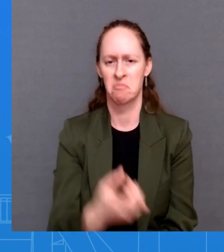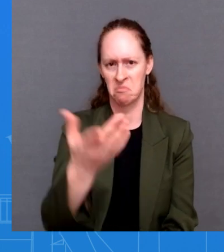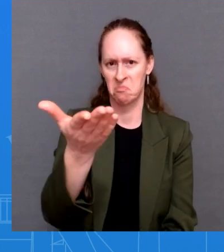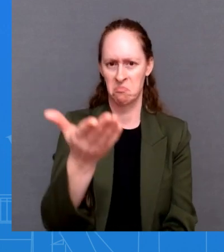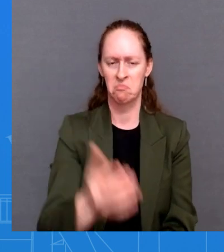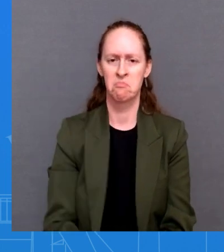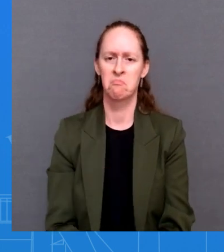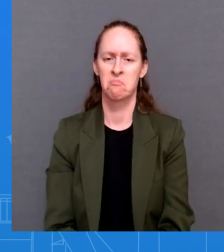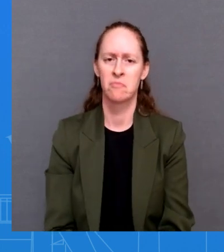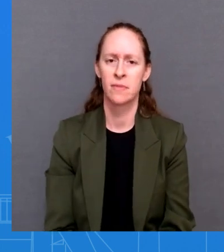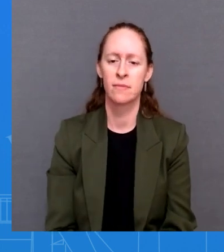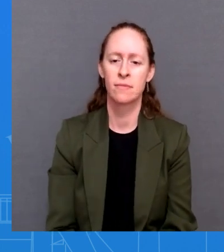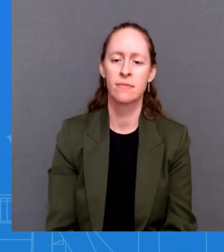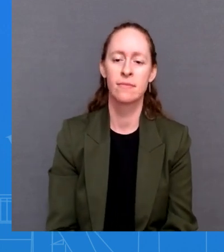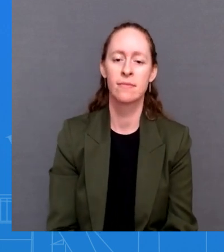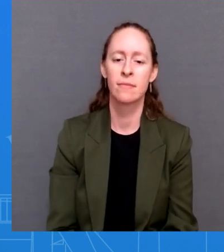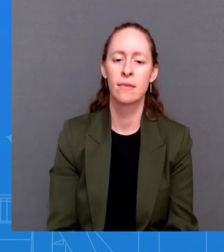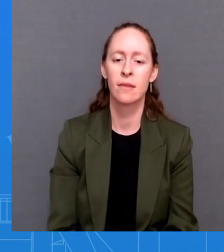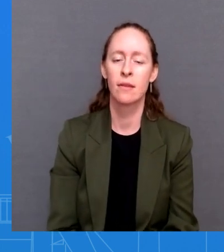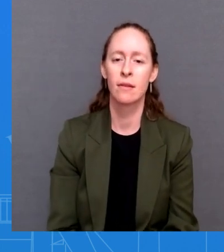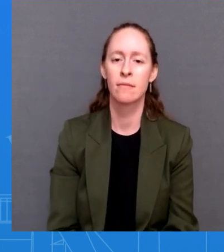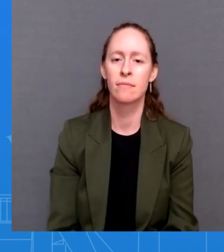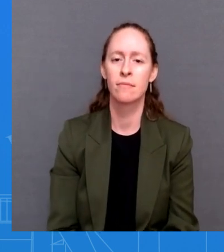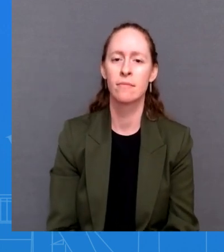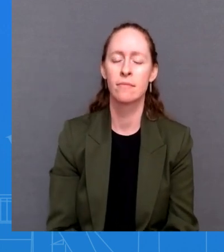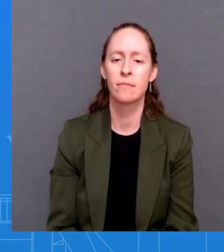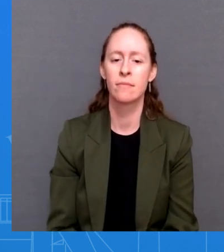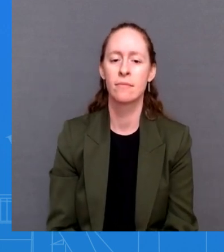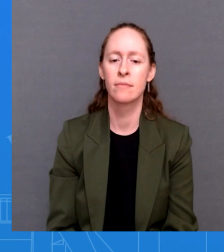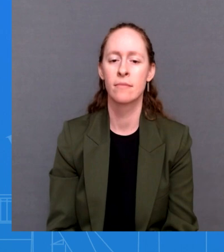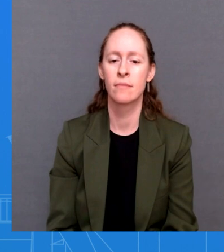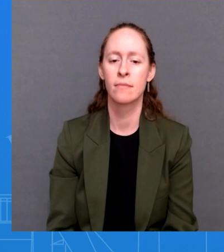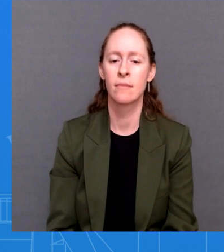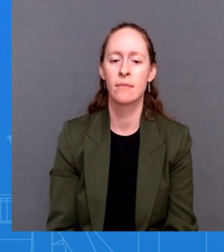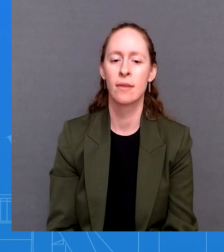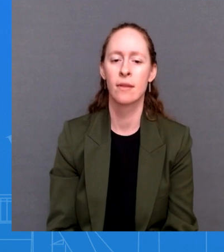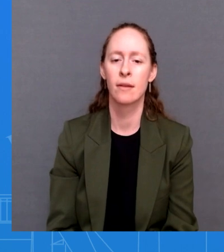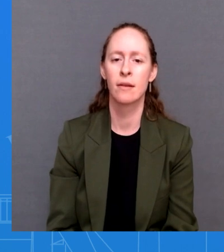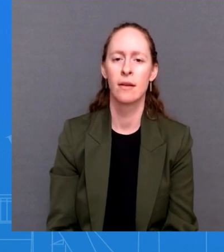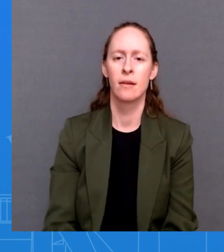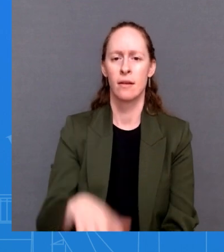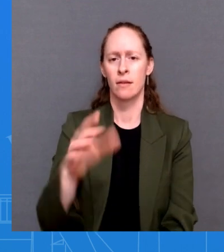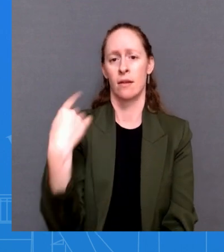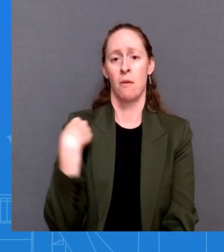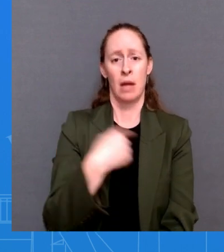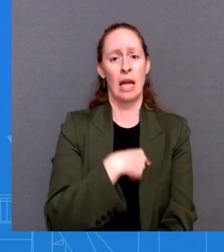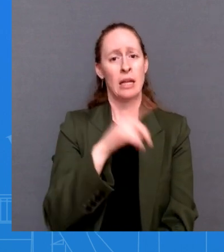So we have said that these vials may contain up to five doses. I do want to be clear that we recognize that not all vials.